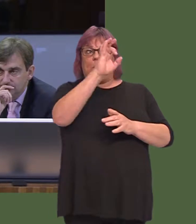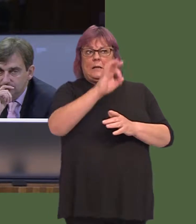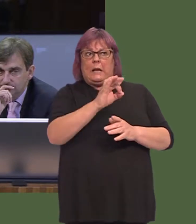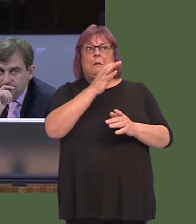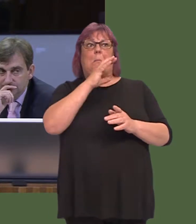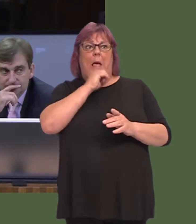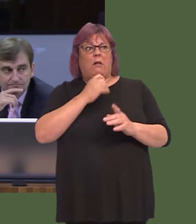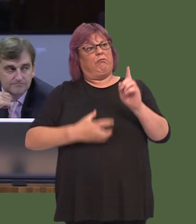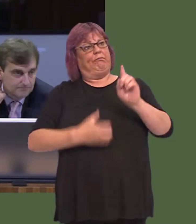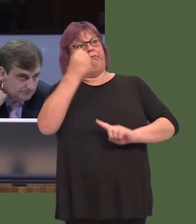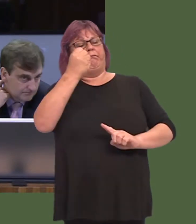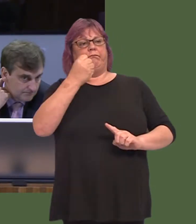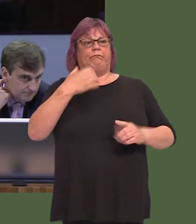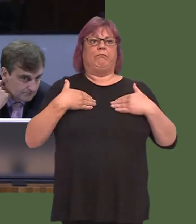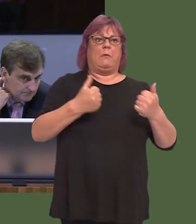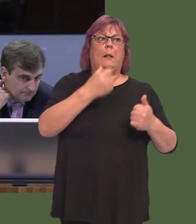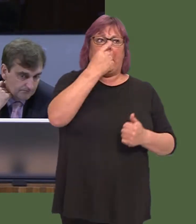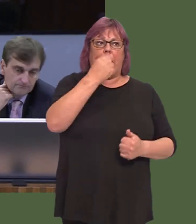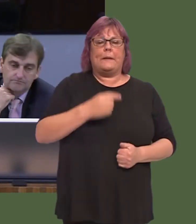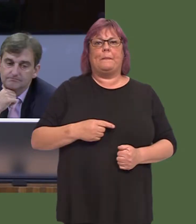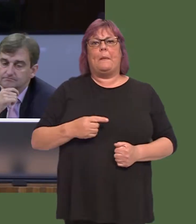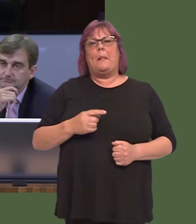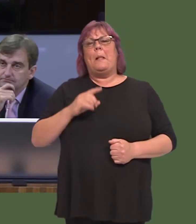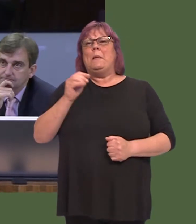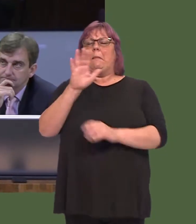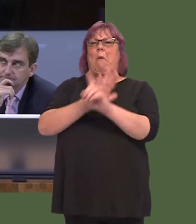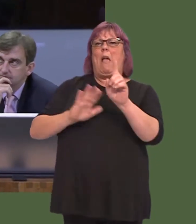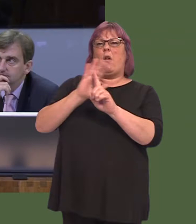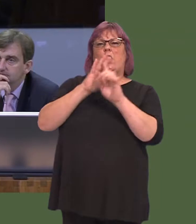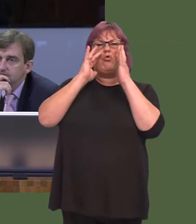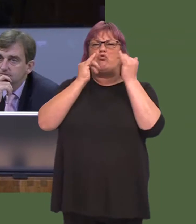Regrettably, obviously, screening in some parts of the UK leaves a lot to be desired.